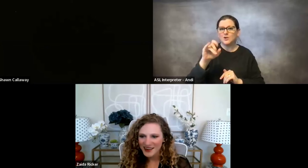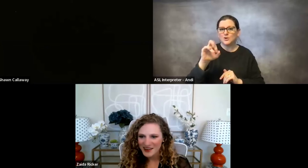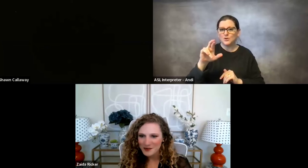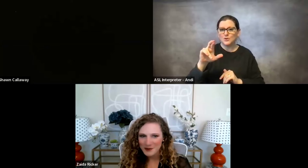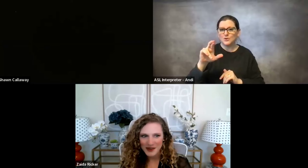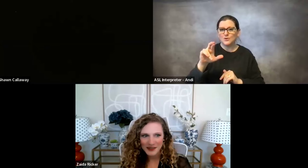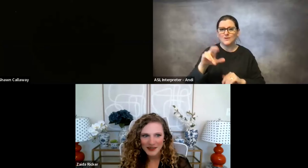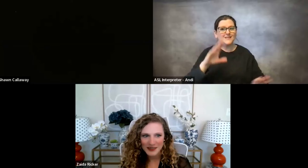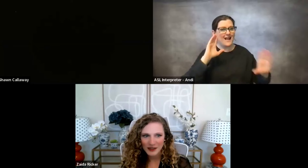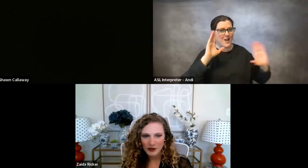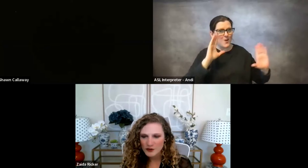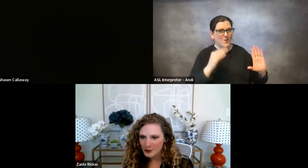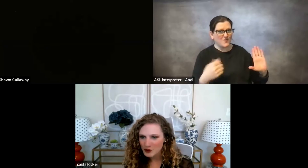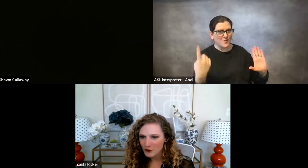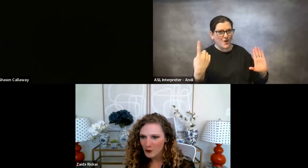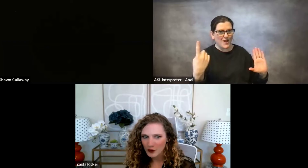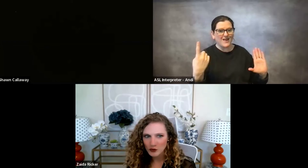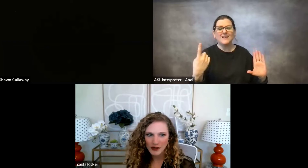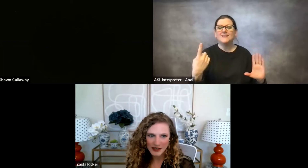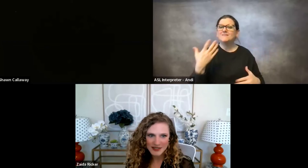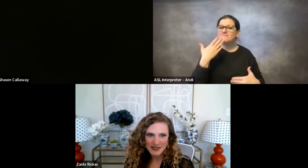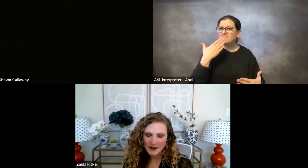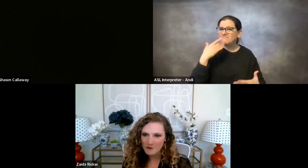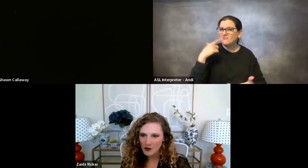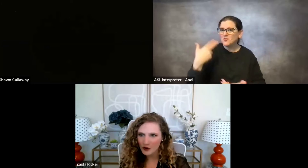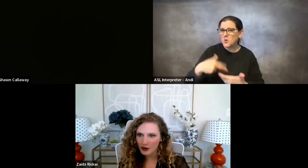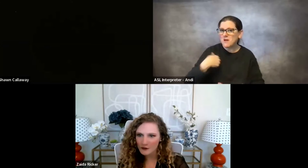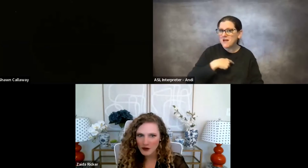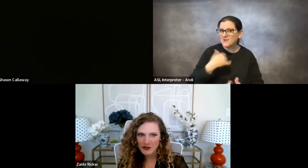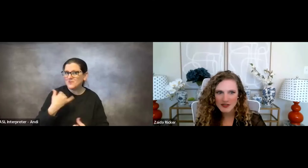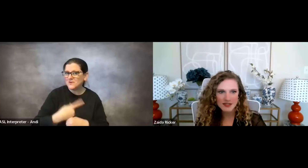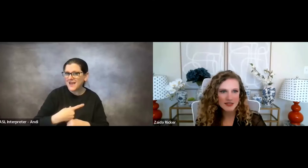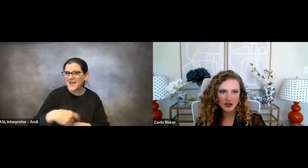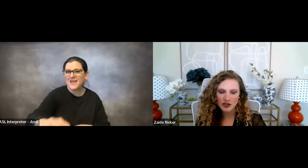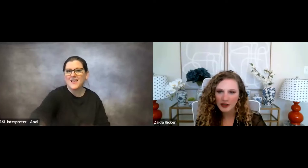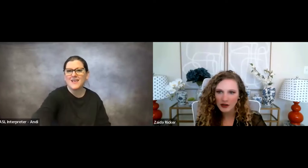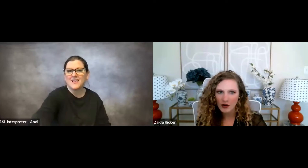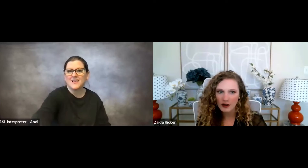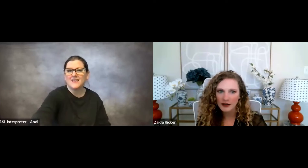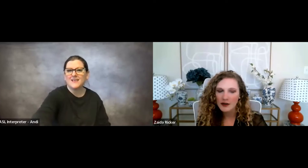Zaida Ricker: Hi, everyone. Thank you so much for joining us today for our first session on